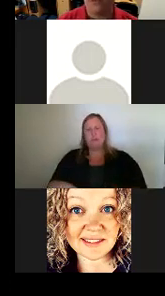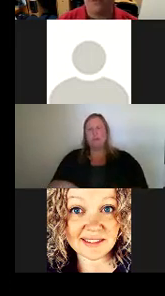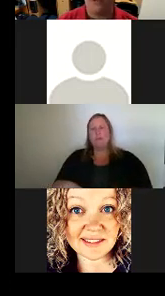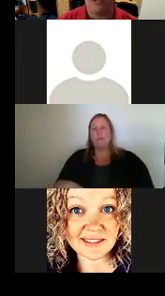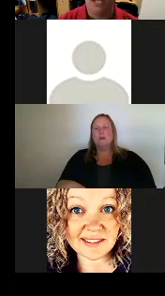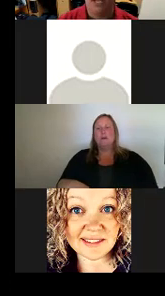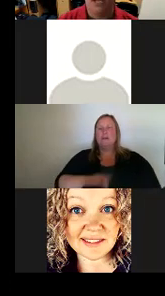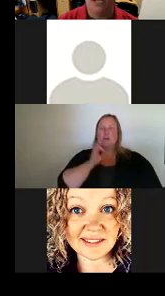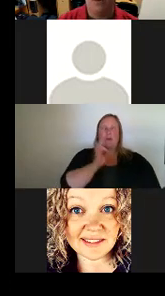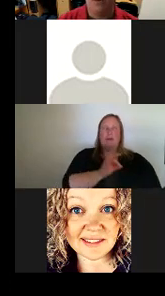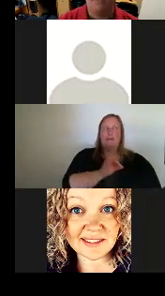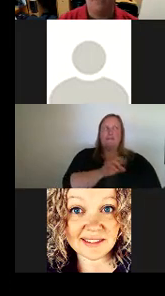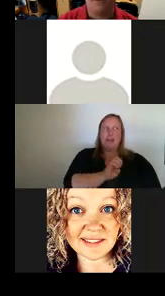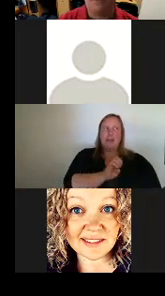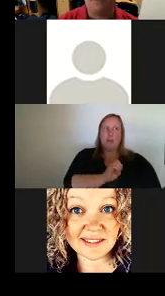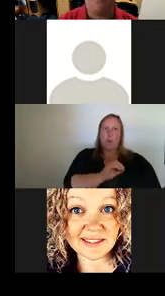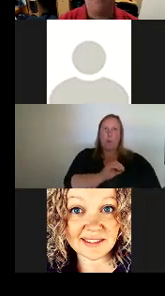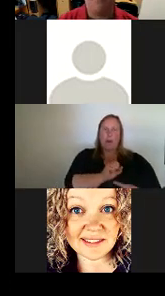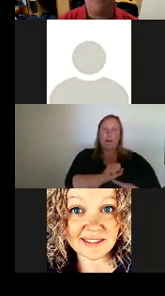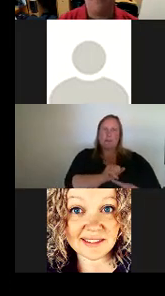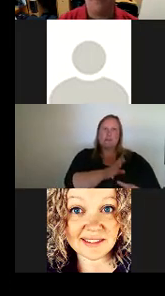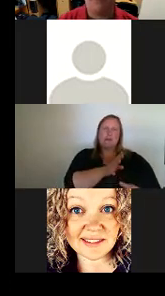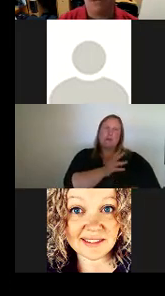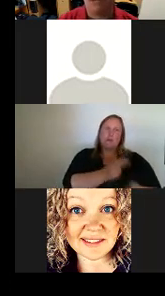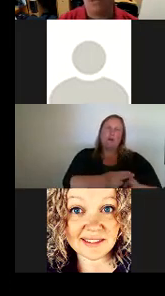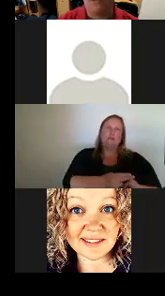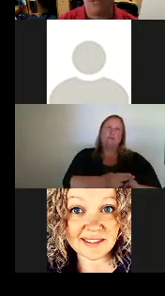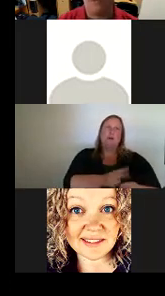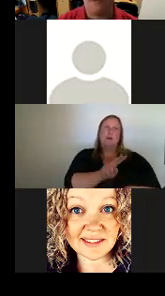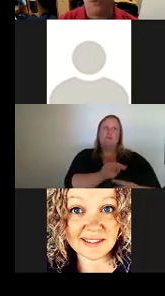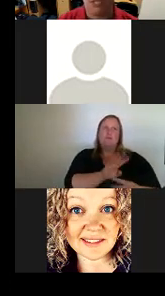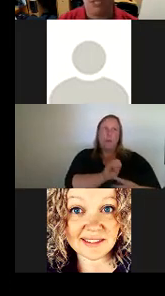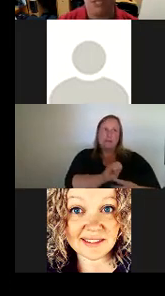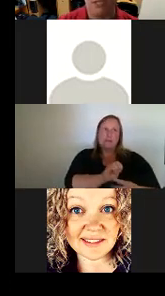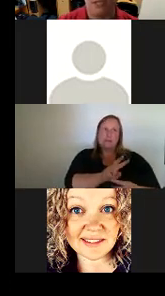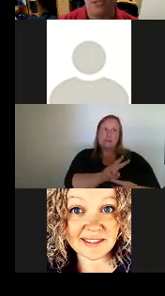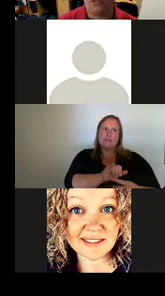OR SOMETIMES WITH SOME OF THE OTHER VERSIONS IT'S CALLED